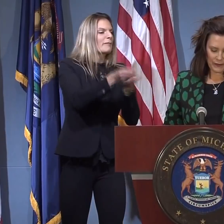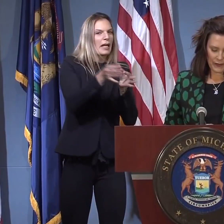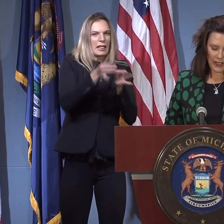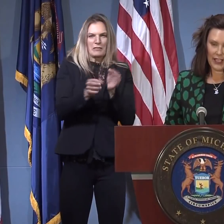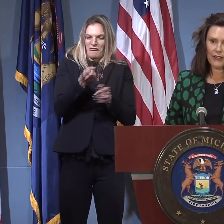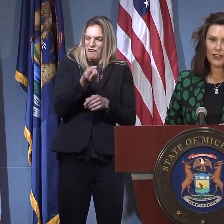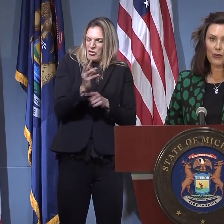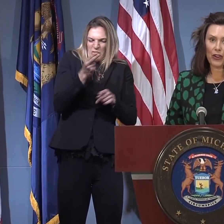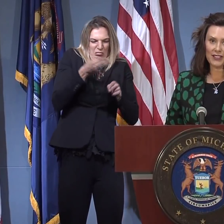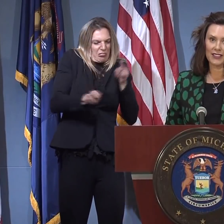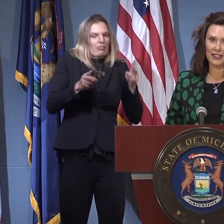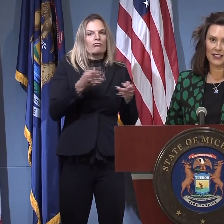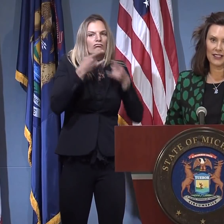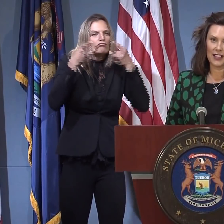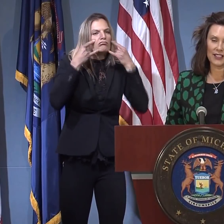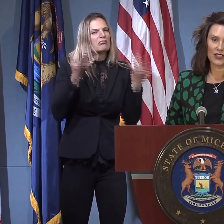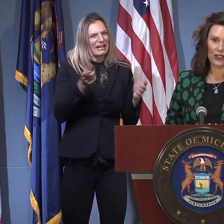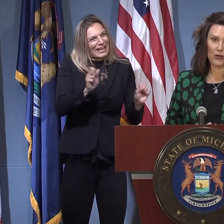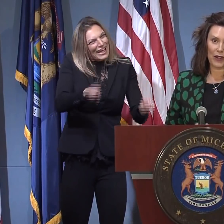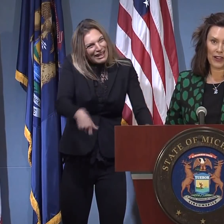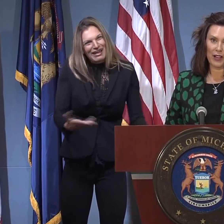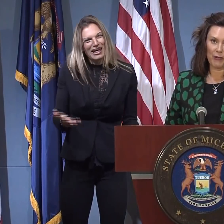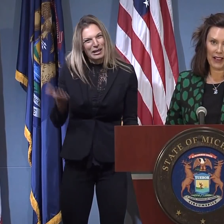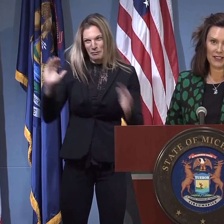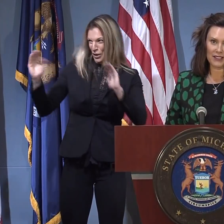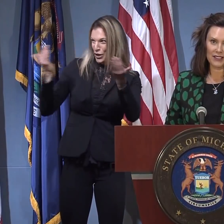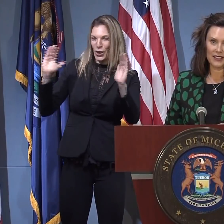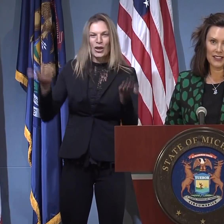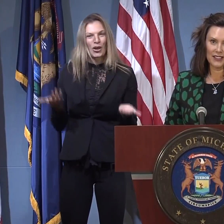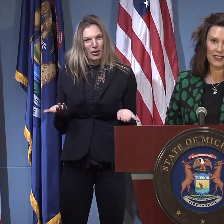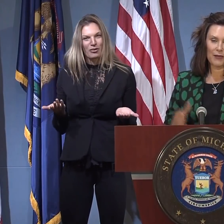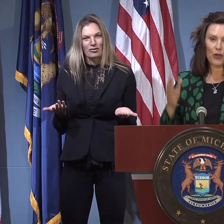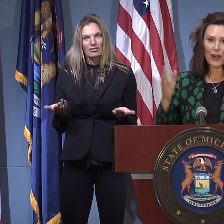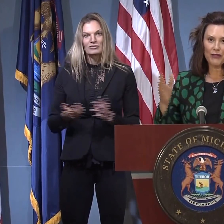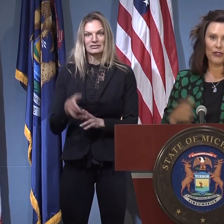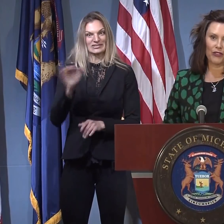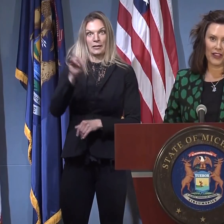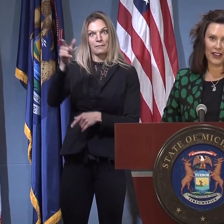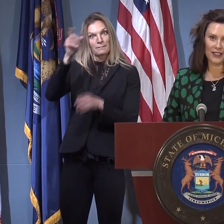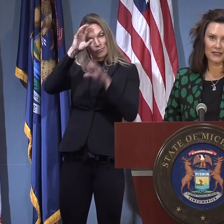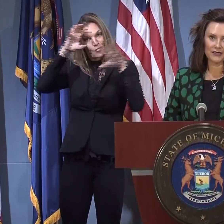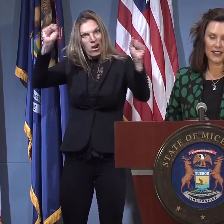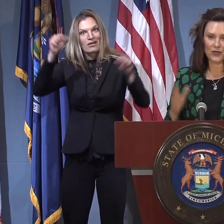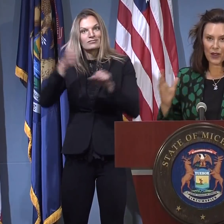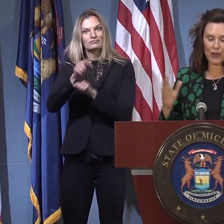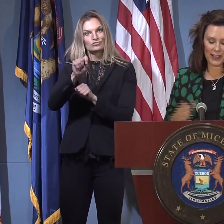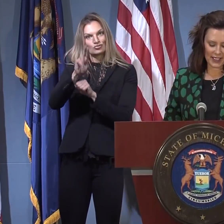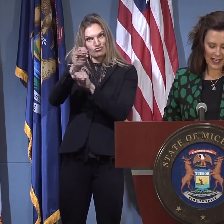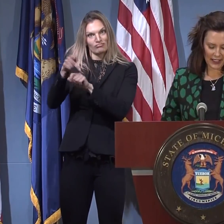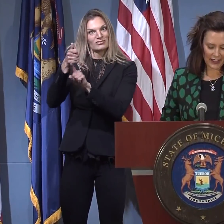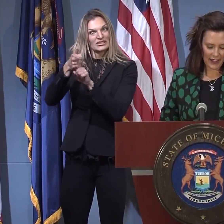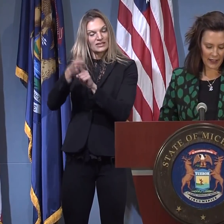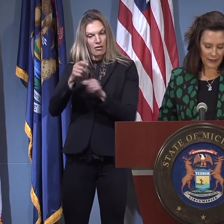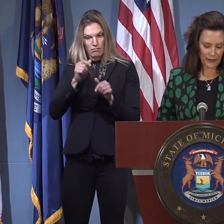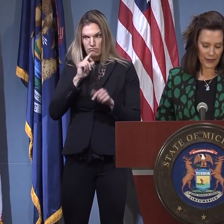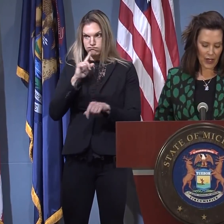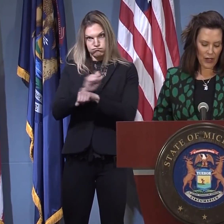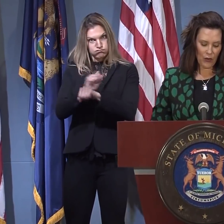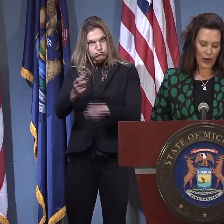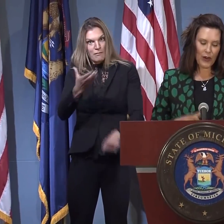AND ABOUT AND THERE ARE CROWDS WHEN HE ARE OUTSIDE EVEN, AND EVEN THE PRESIDENT HAS STARTED WEARING A MASK.